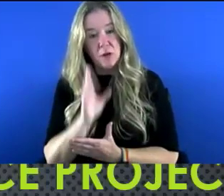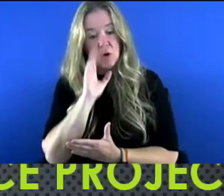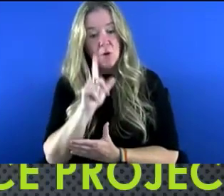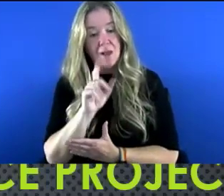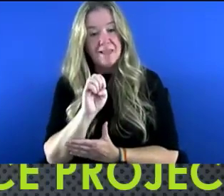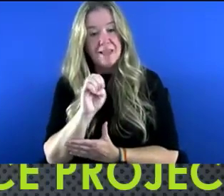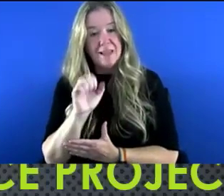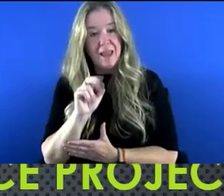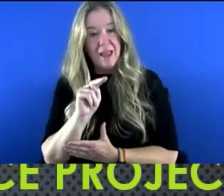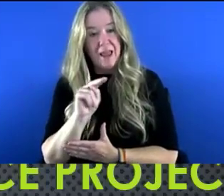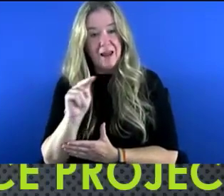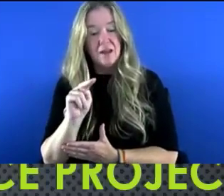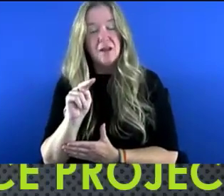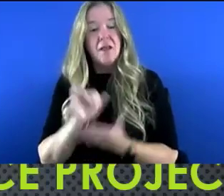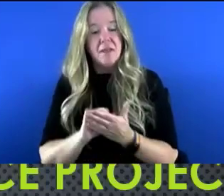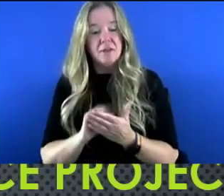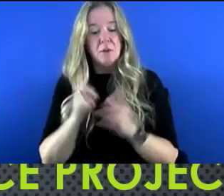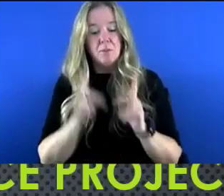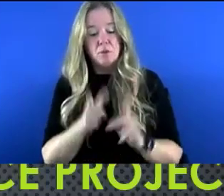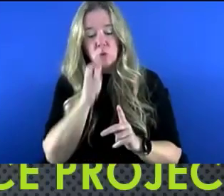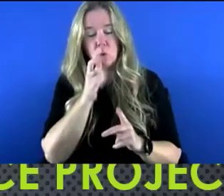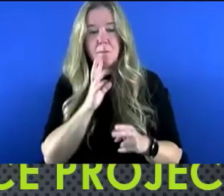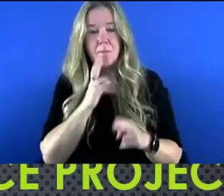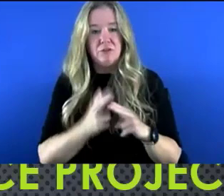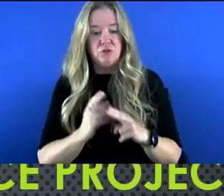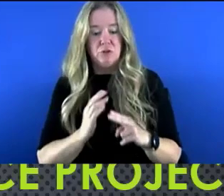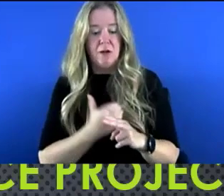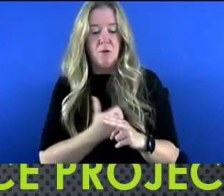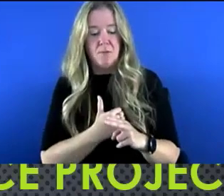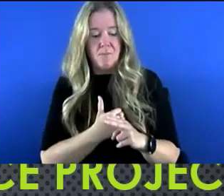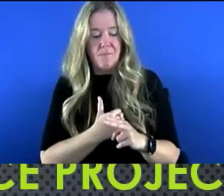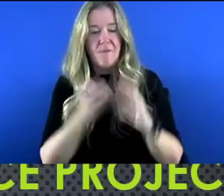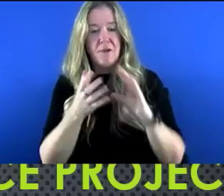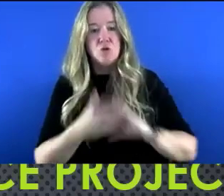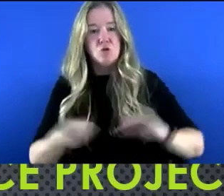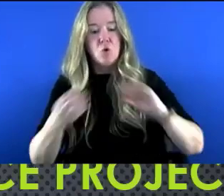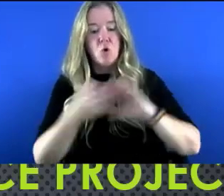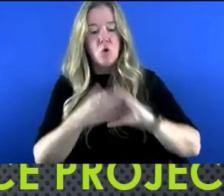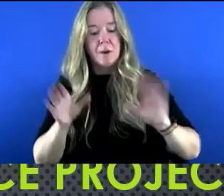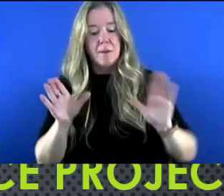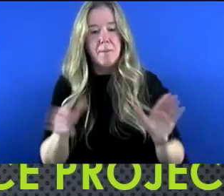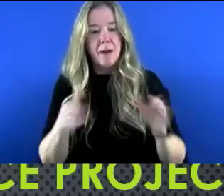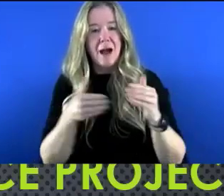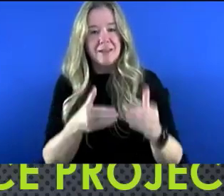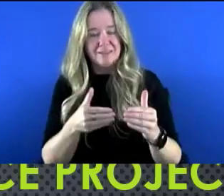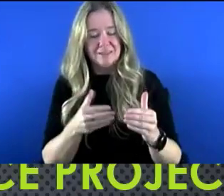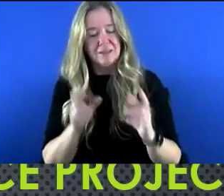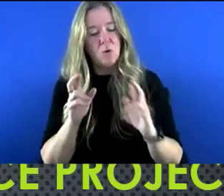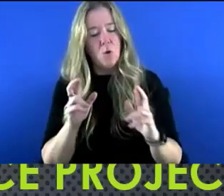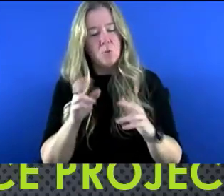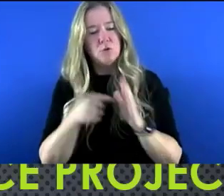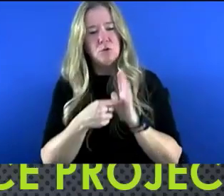was one of the people who mentioned our story boxes. And so I hope to show you real quick